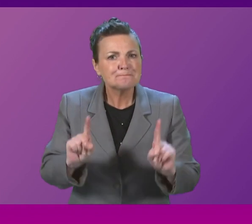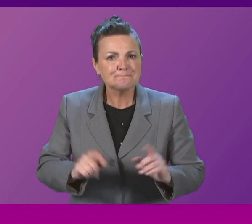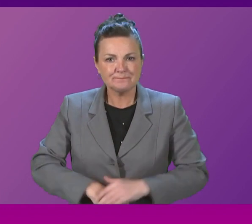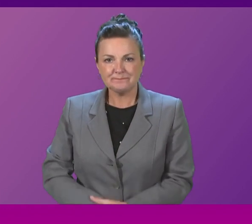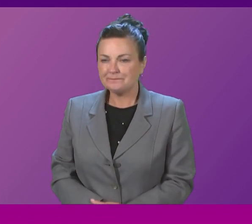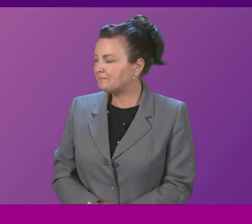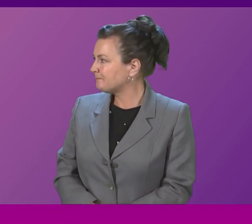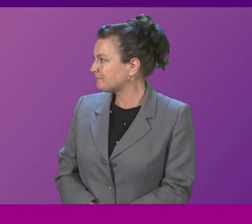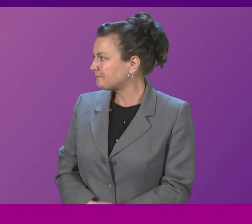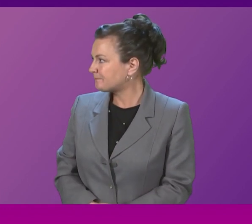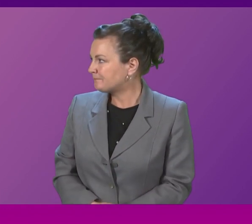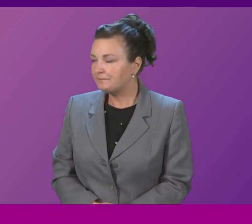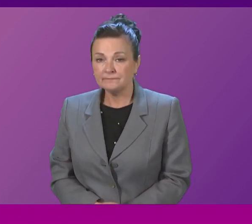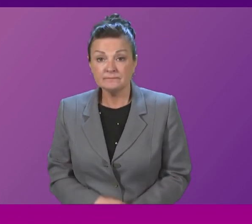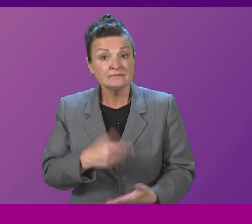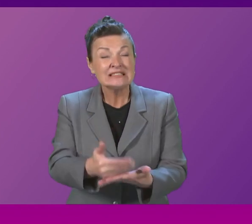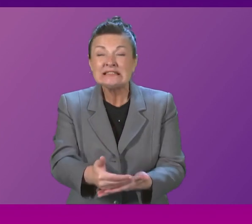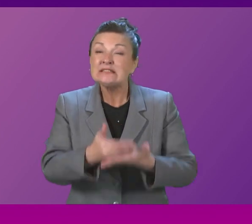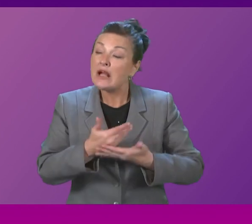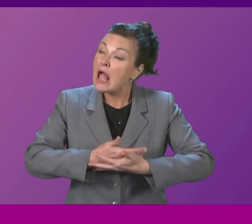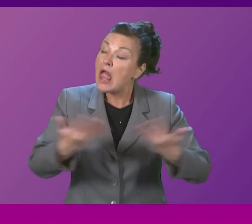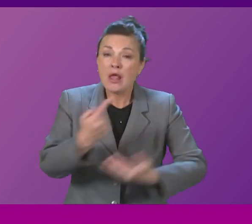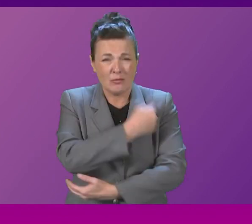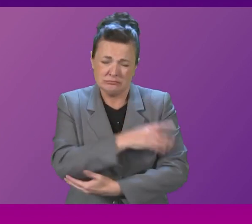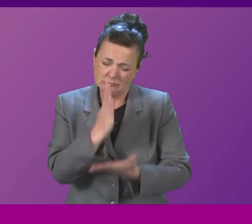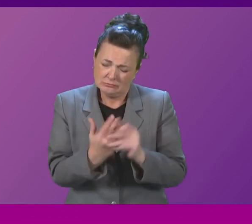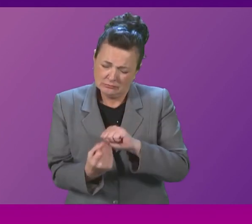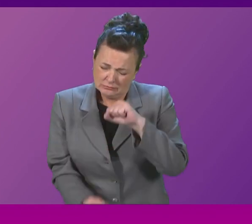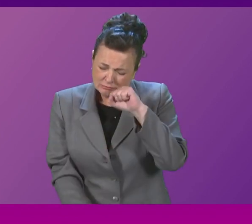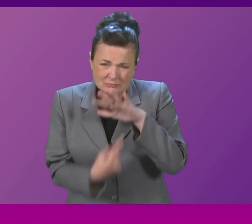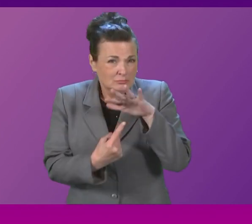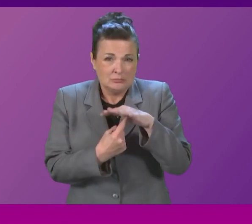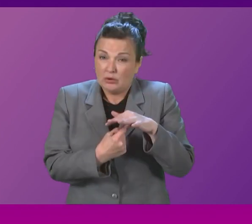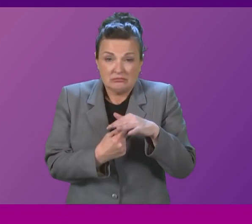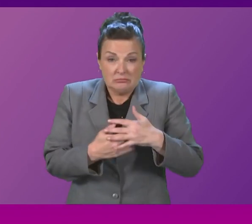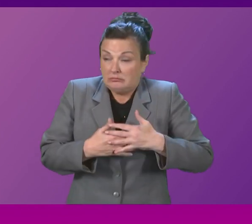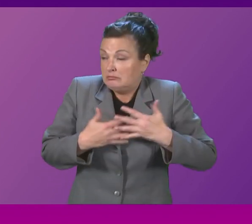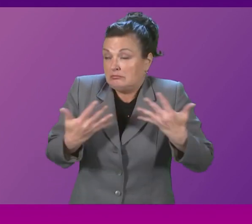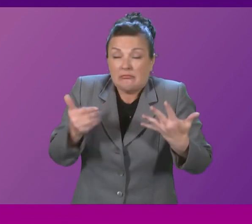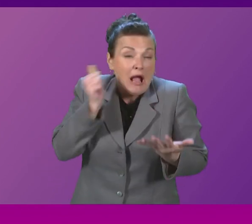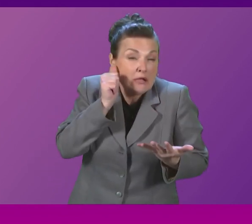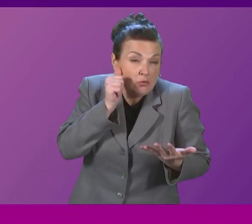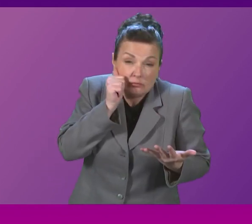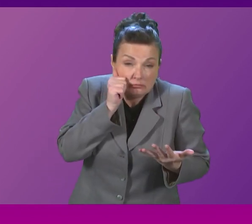The safety of any hospital is paramount, and I know that the Cabinet Secretary for Health